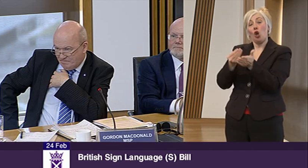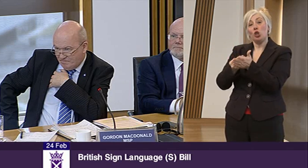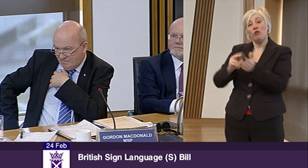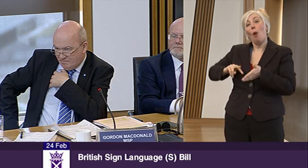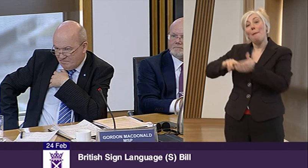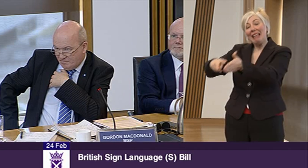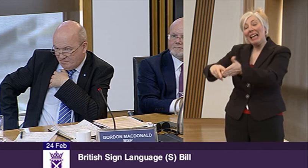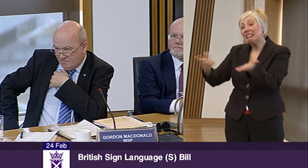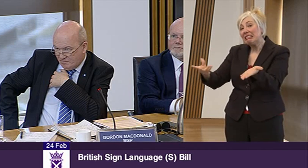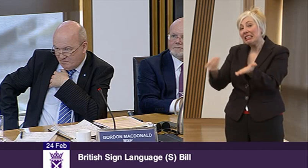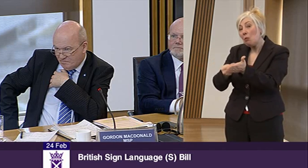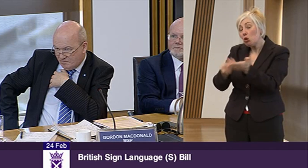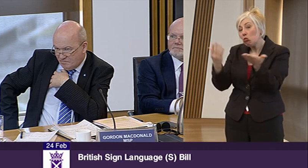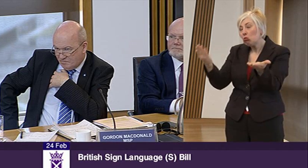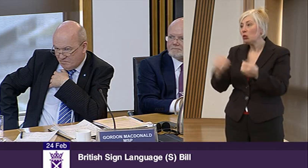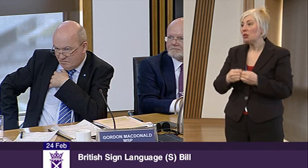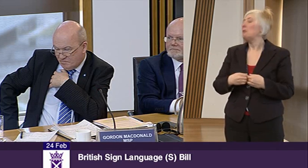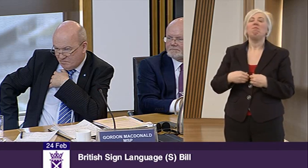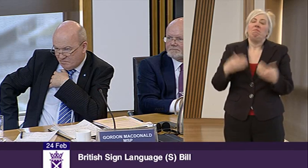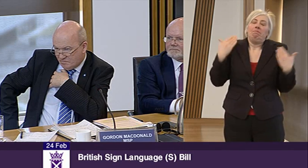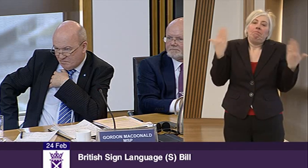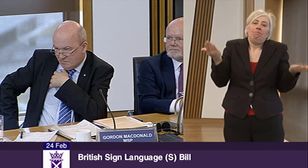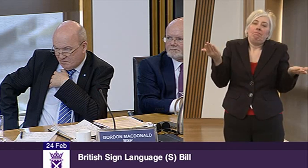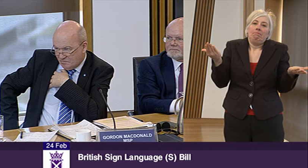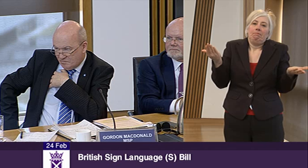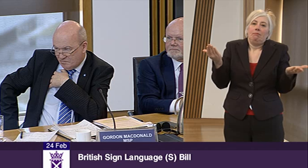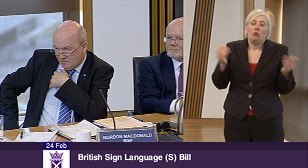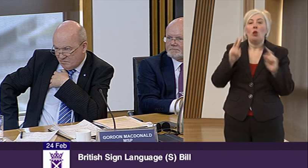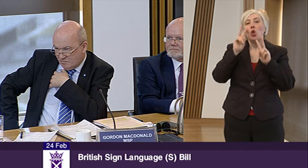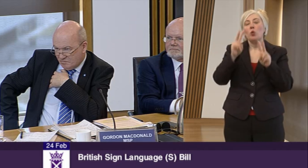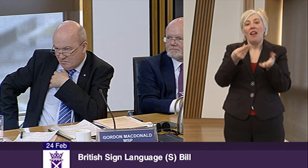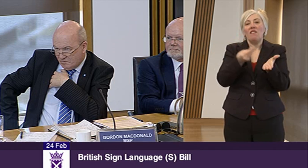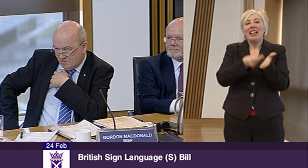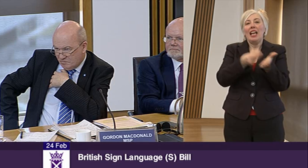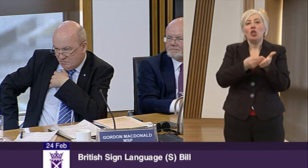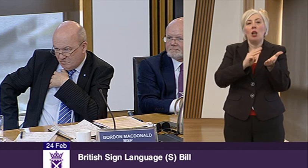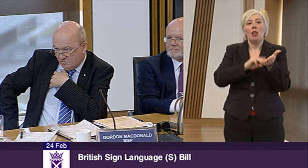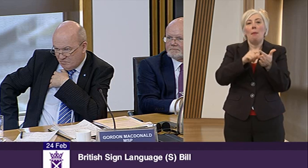Robert Nicol: The only work that we have done is to look at the financial memorandum—we